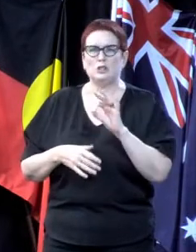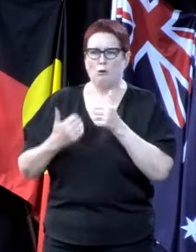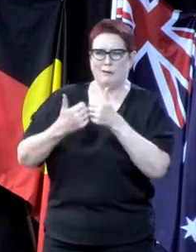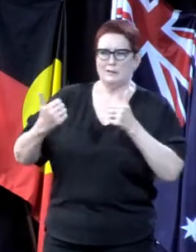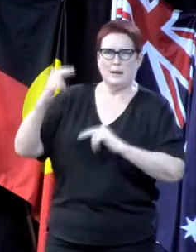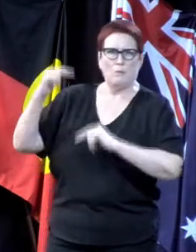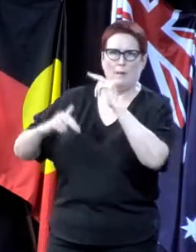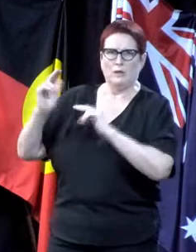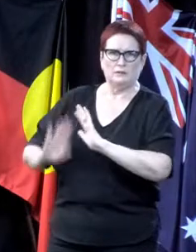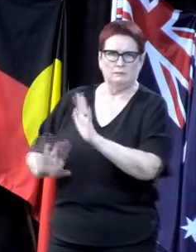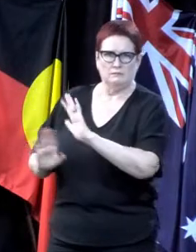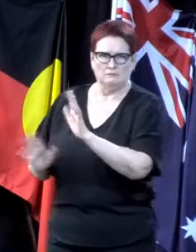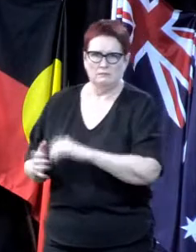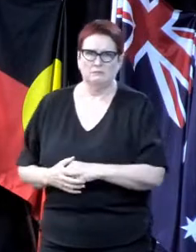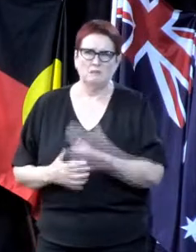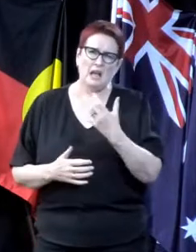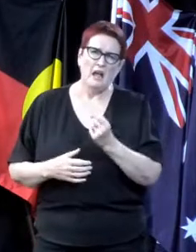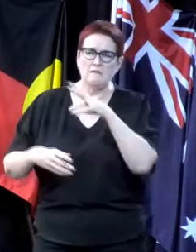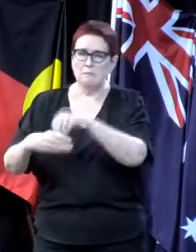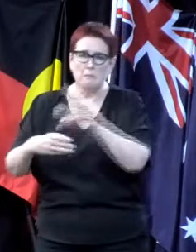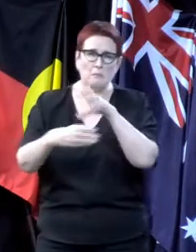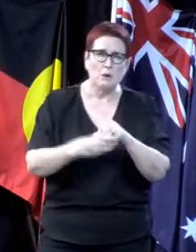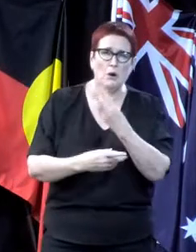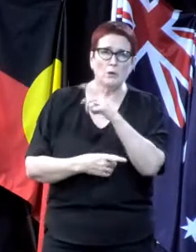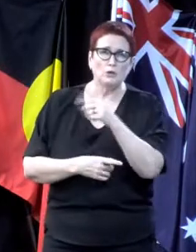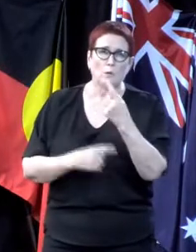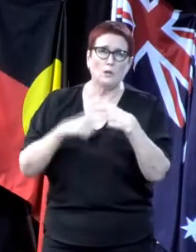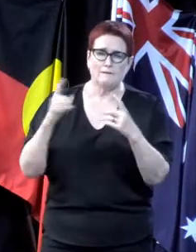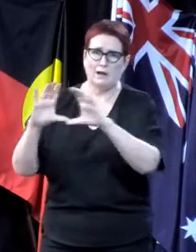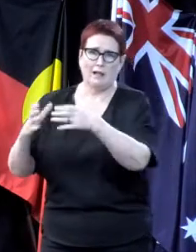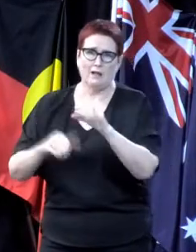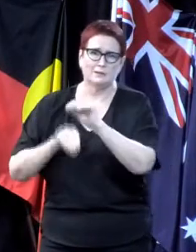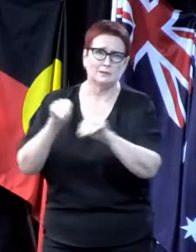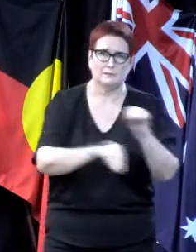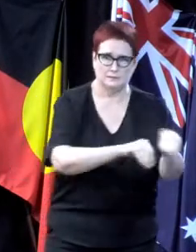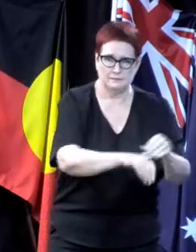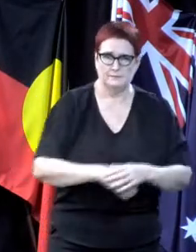The students are out through all classes. Alright, now, does that mean, though, that all students are